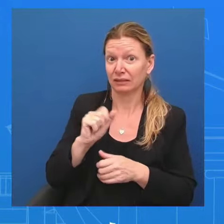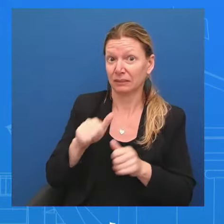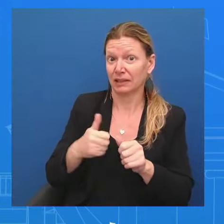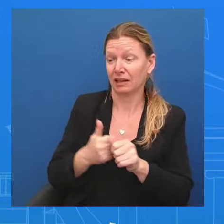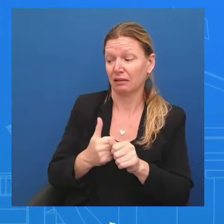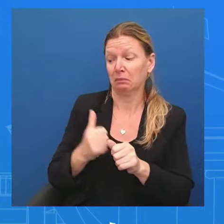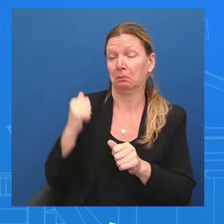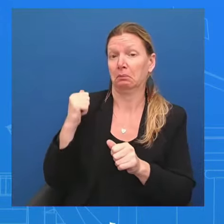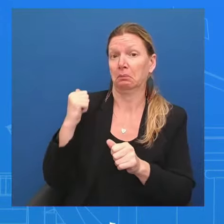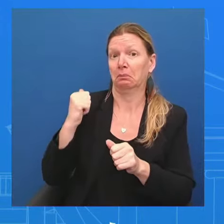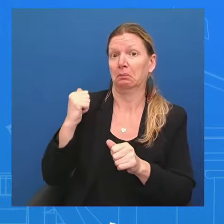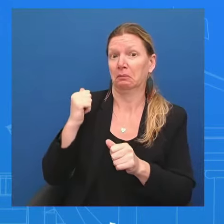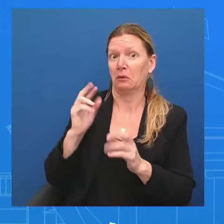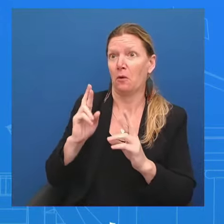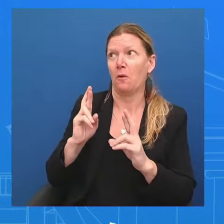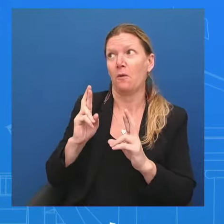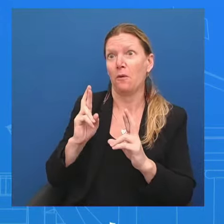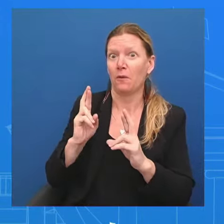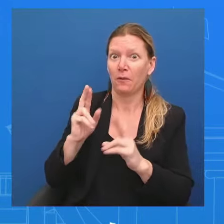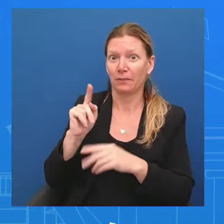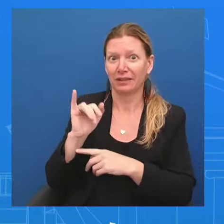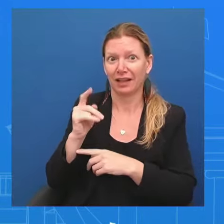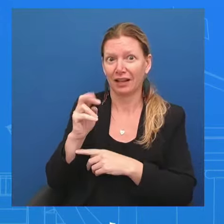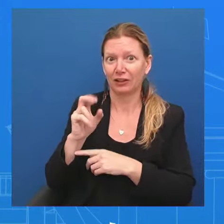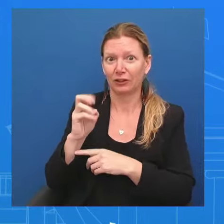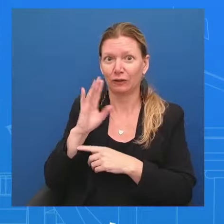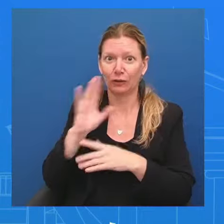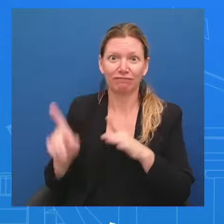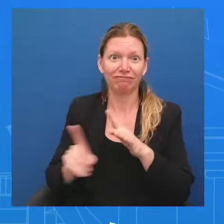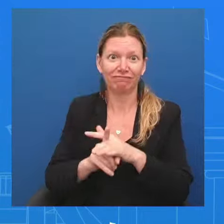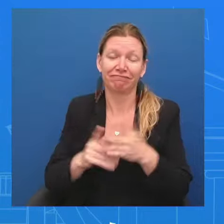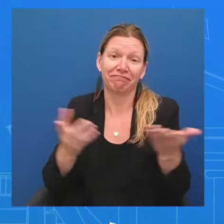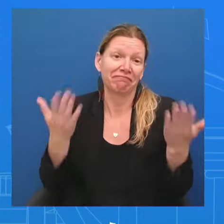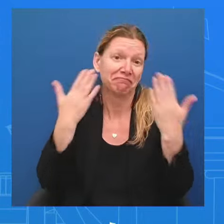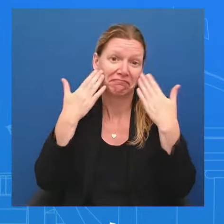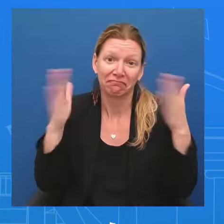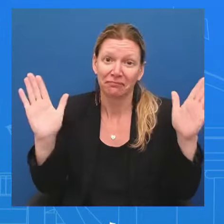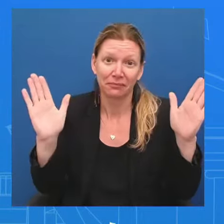I don't have anything for you. I don't know. I can't speak to her schedule,